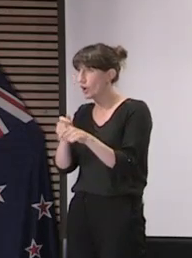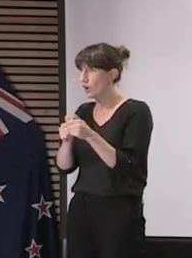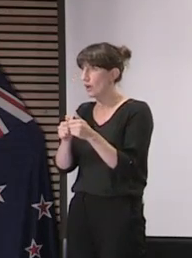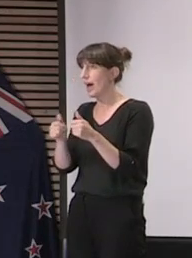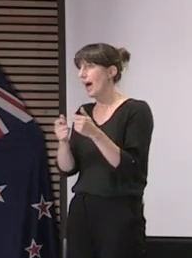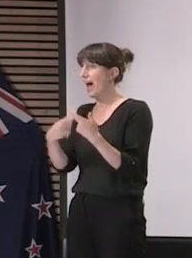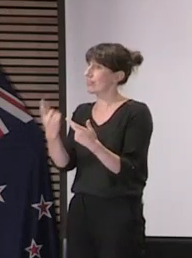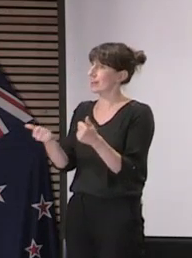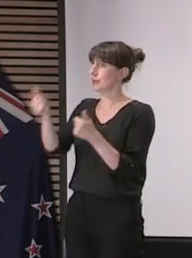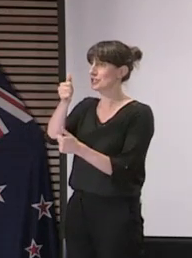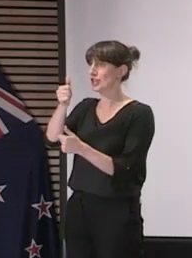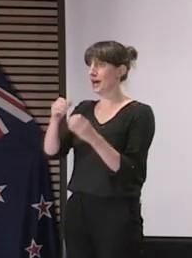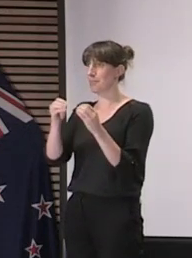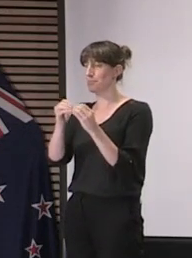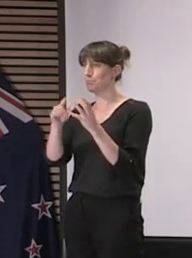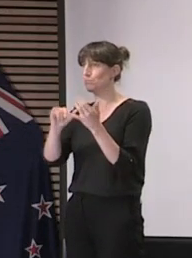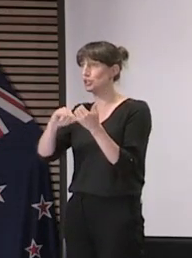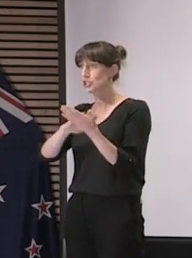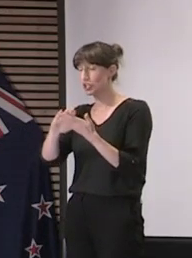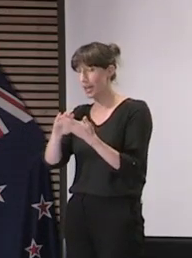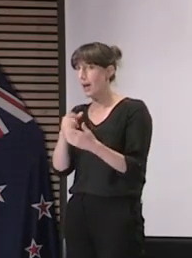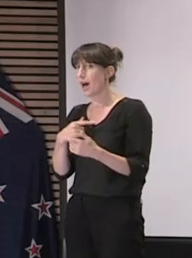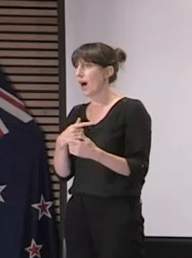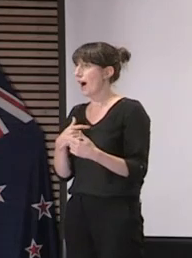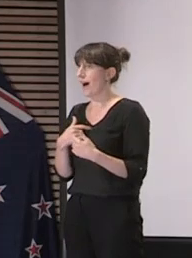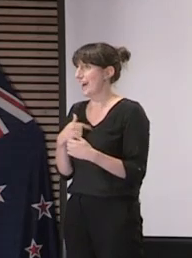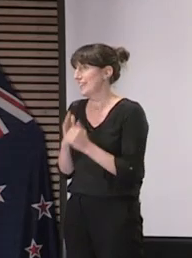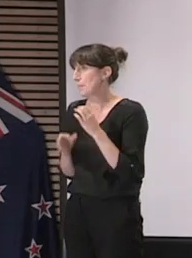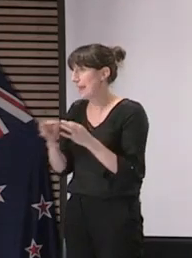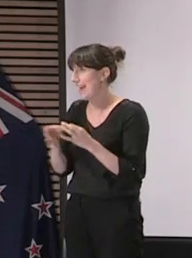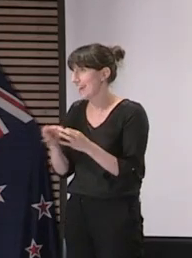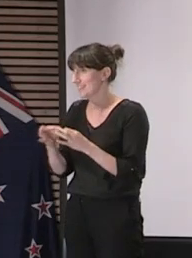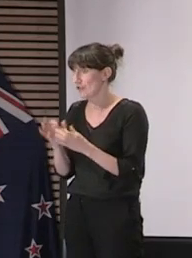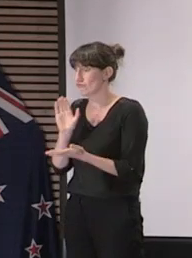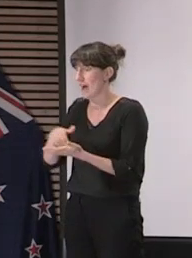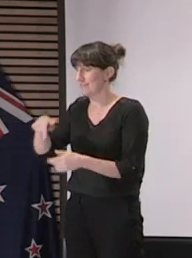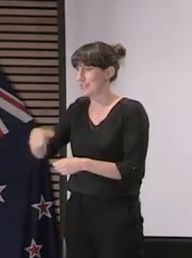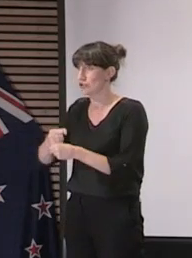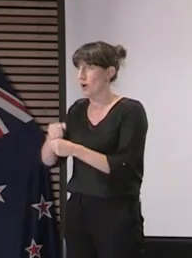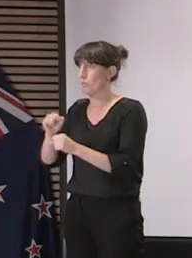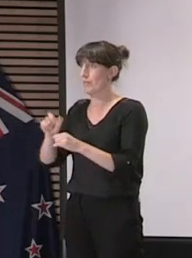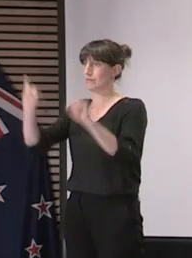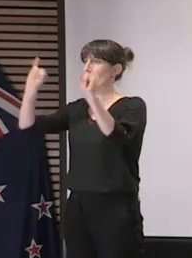I've been doing it for a little while. It wasn't what I planned when I applied for the